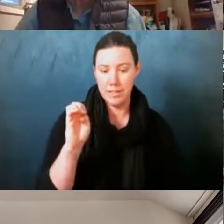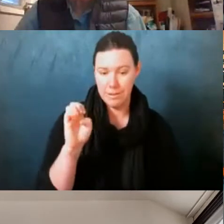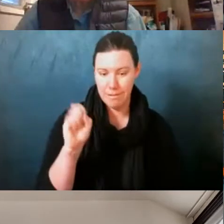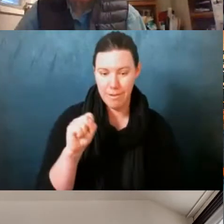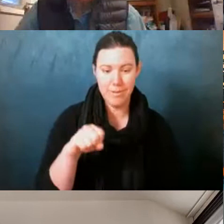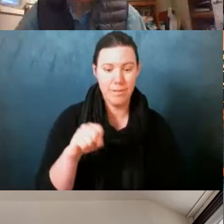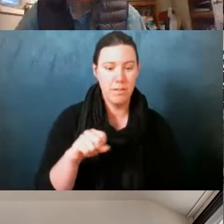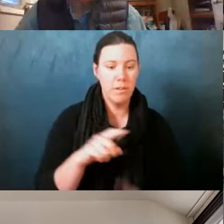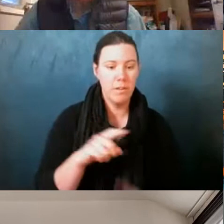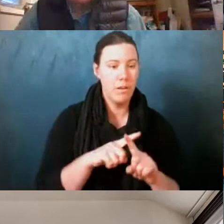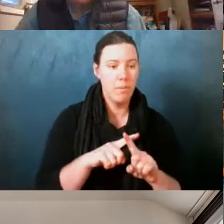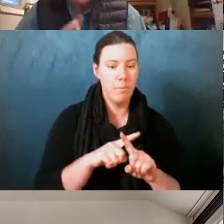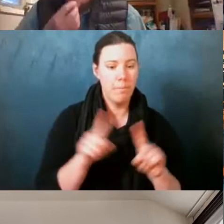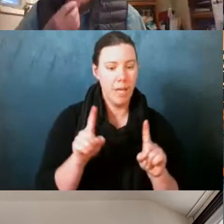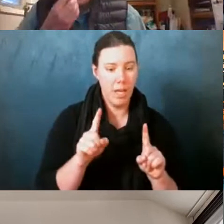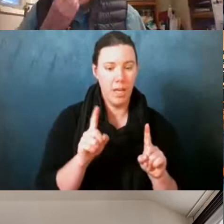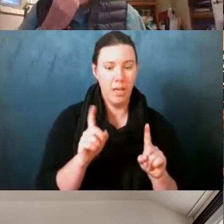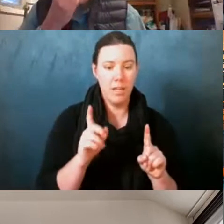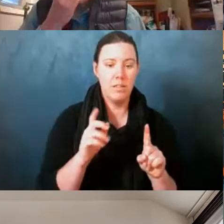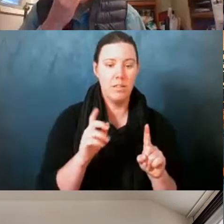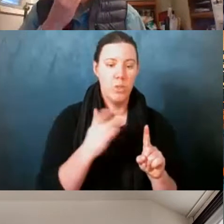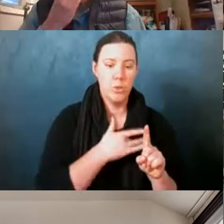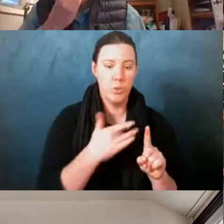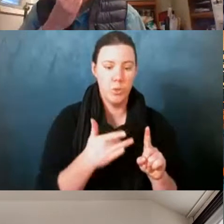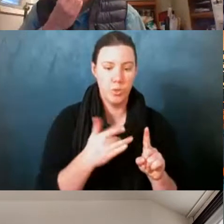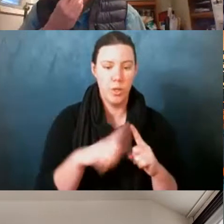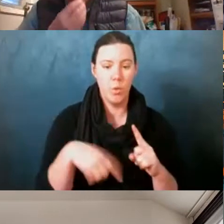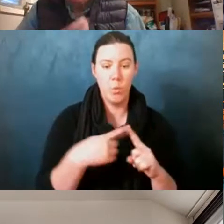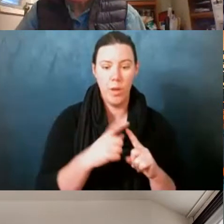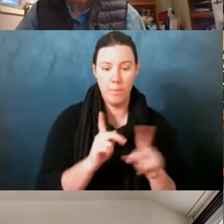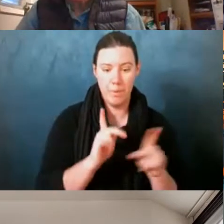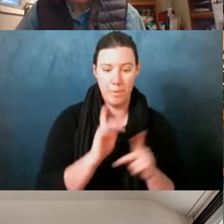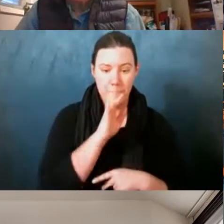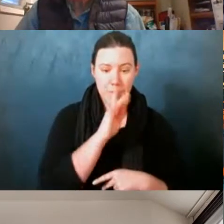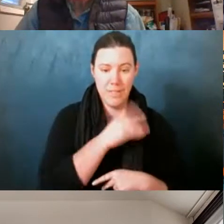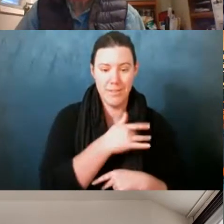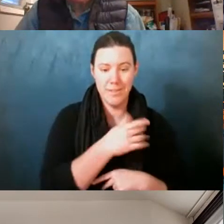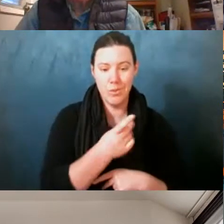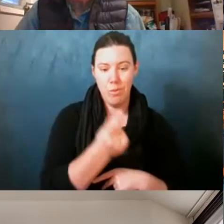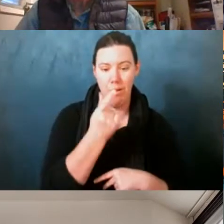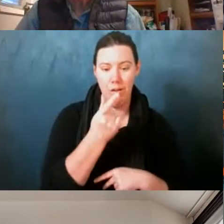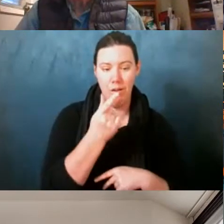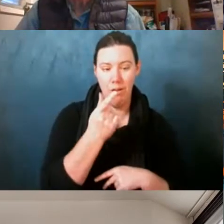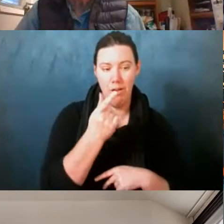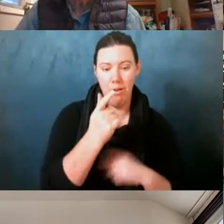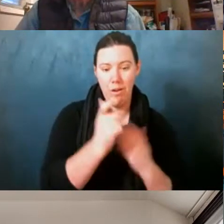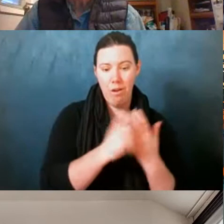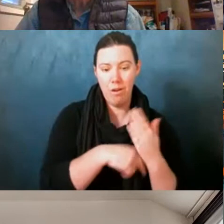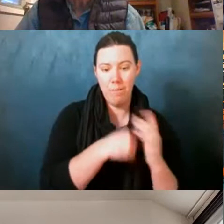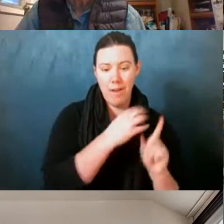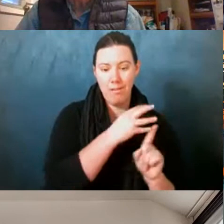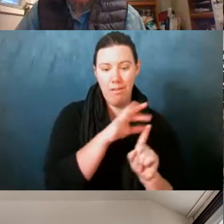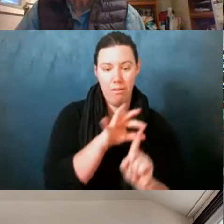it usually converts over to them being able to be seen, as they speak. Yeah. With the spotlighting, gotcha.